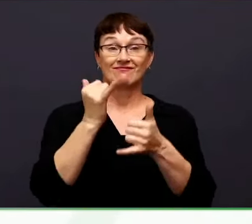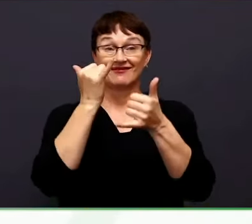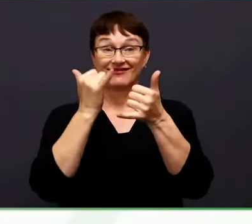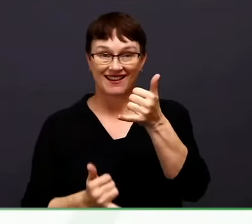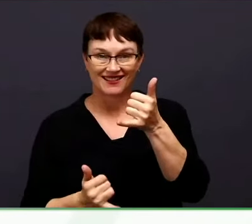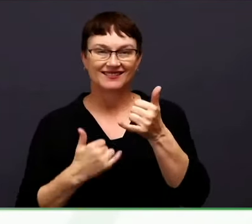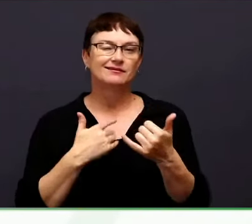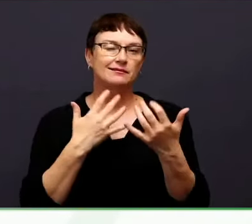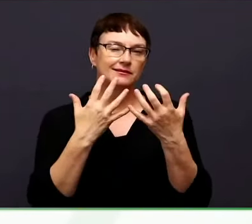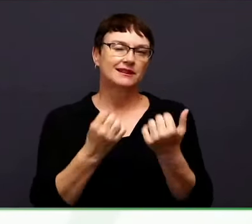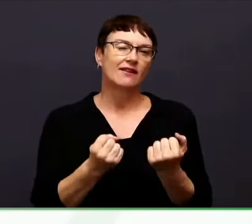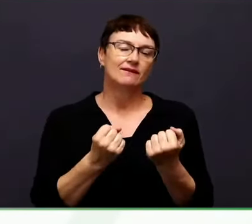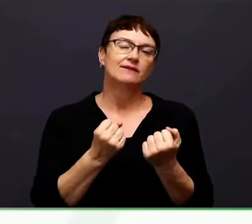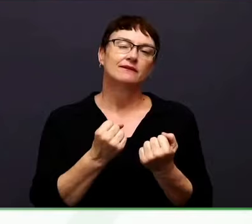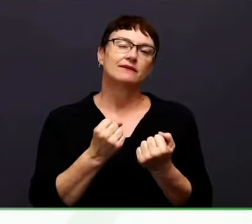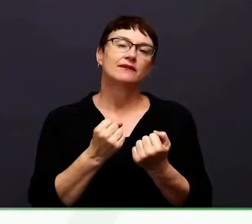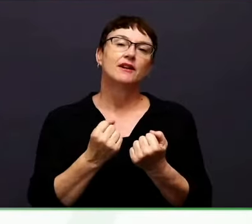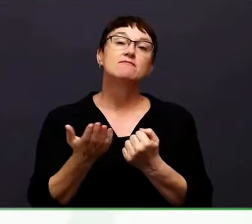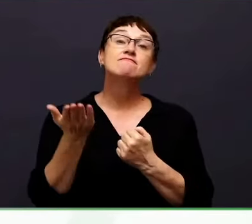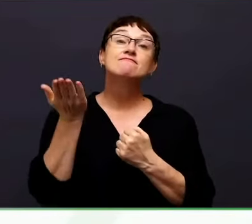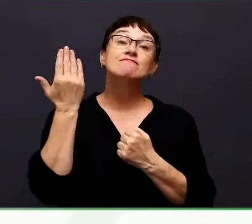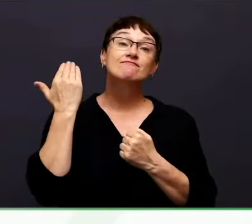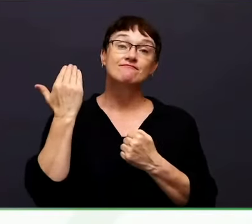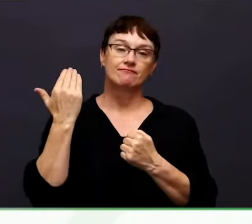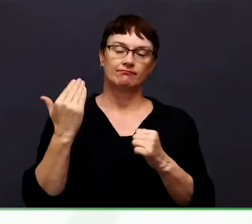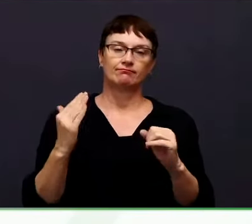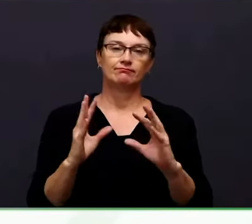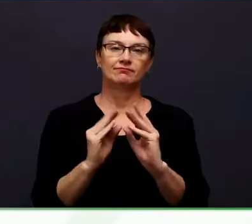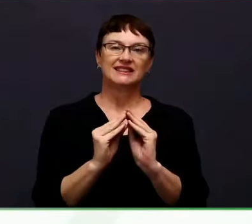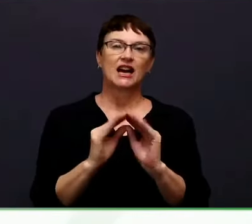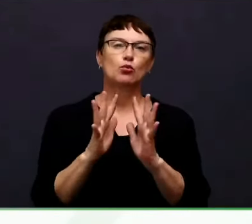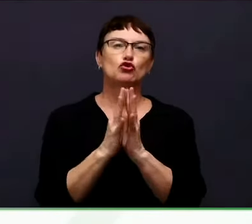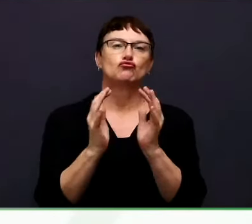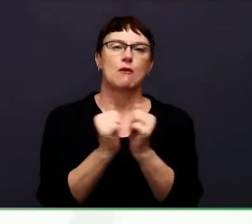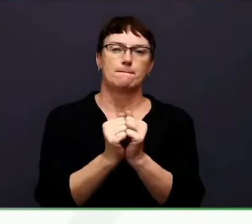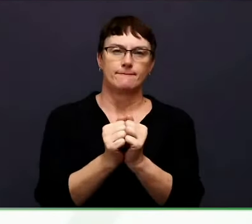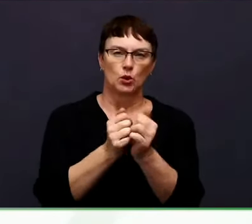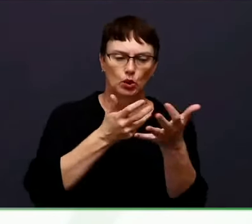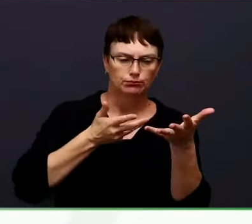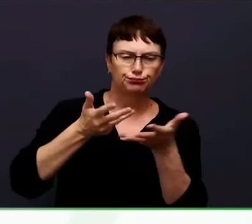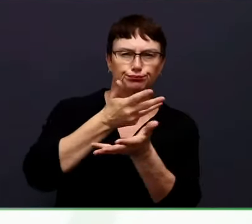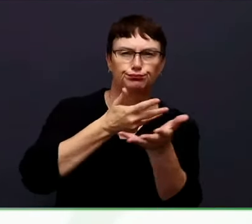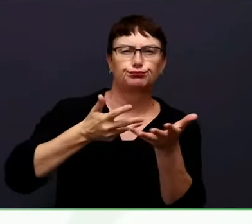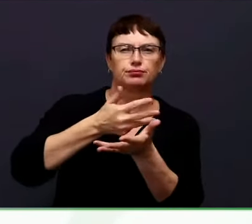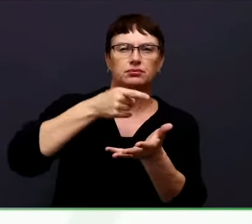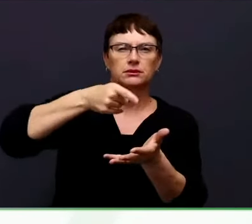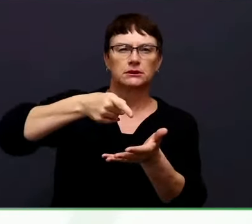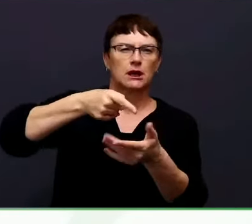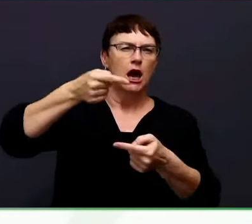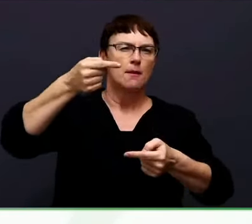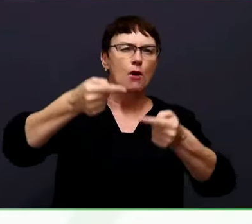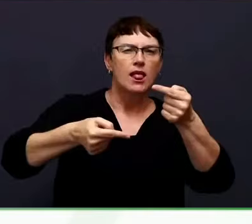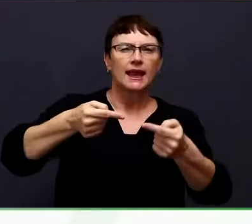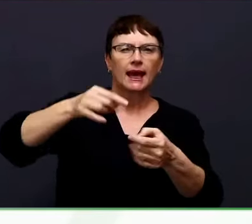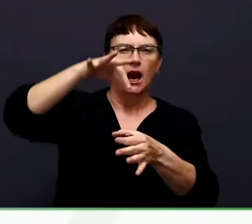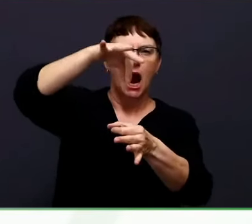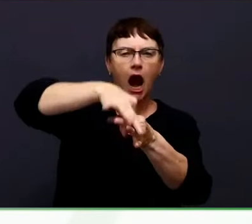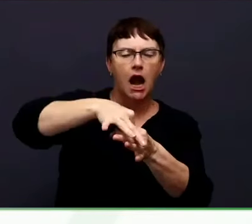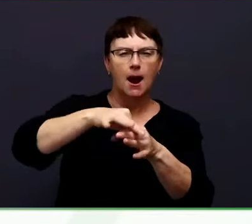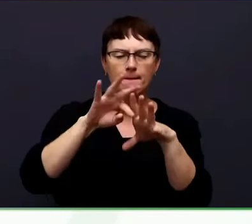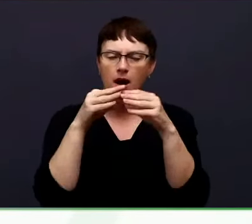the election process and he was also the co-director that workshop.